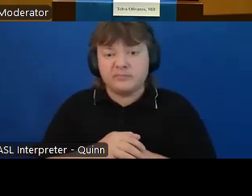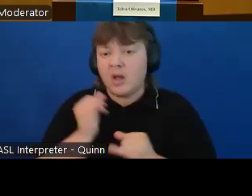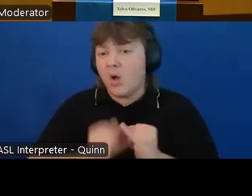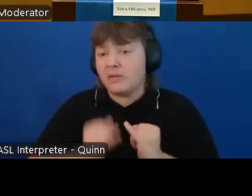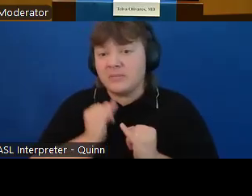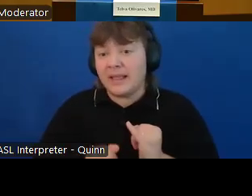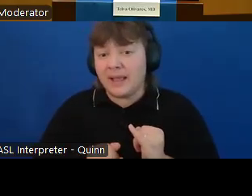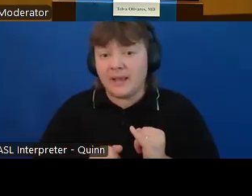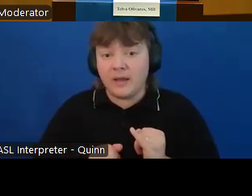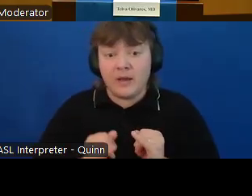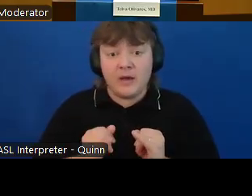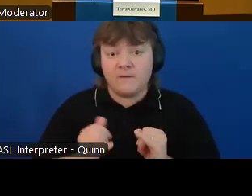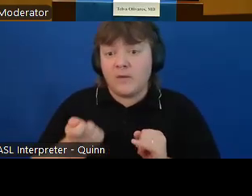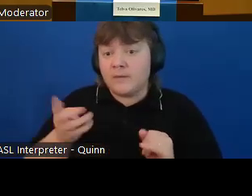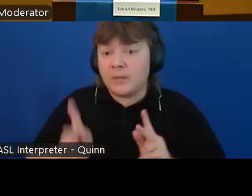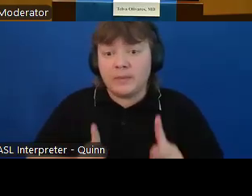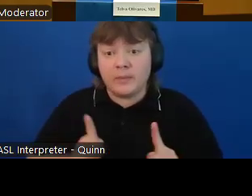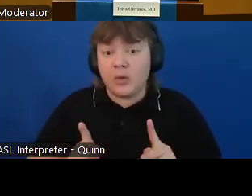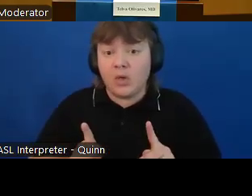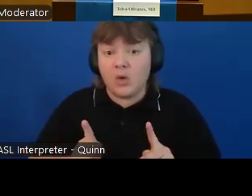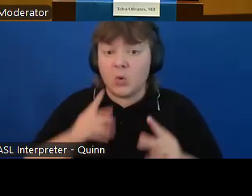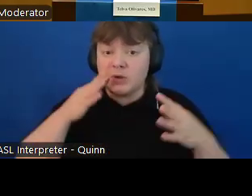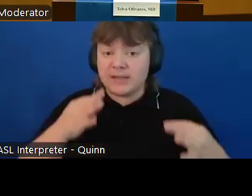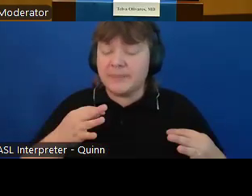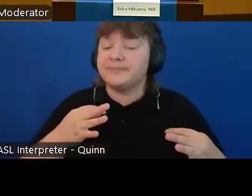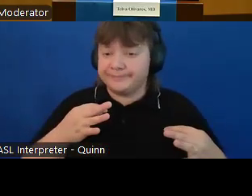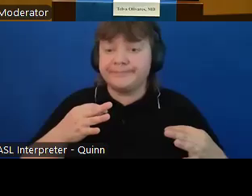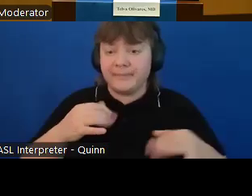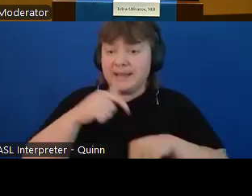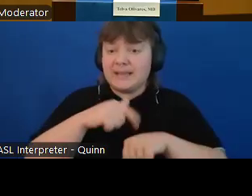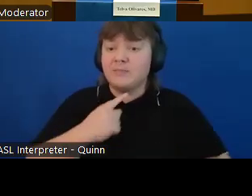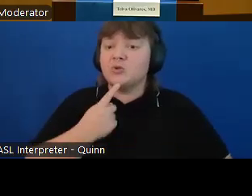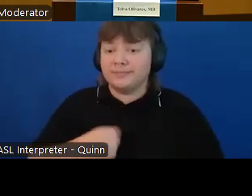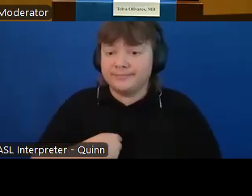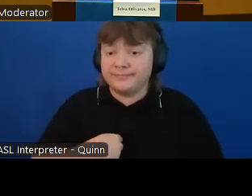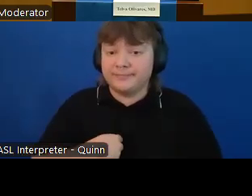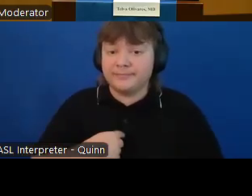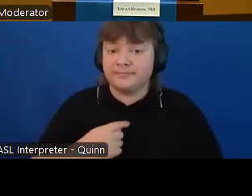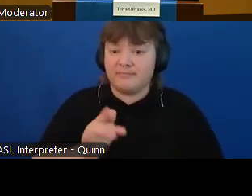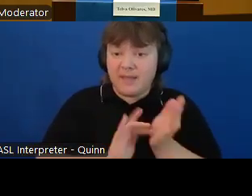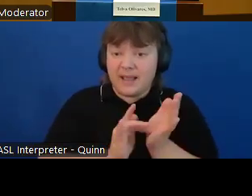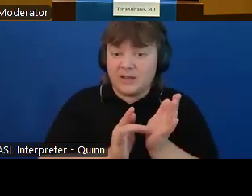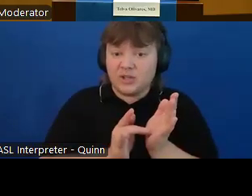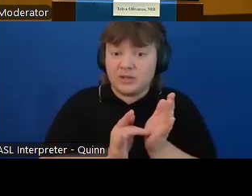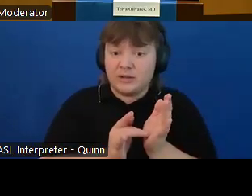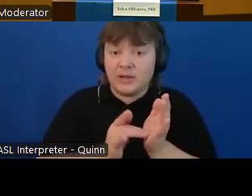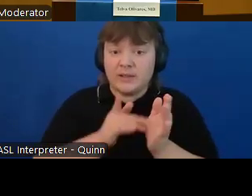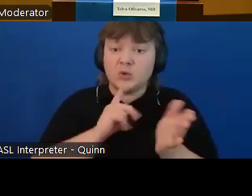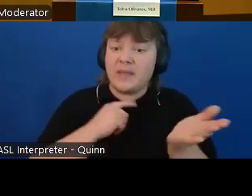for those few folks who decide it's time to ingest medication, this will be a deliberation with those